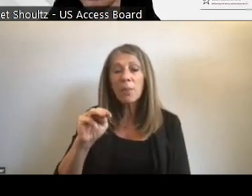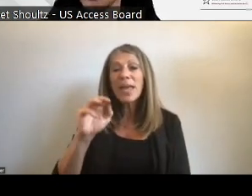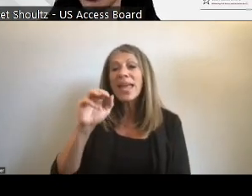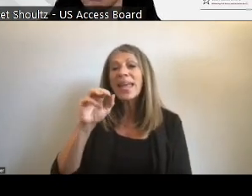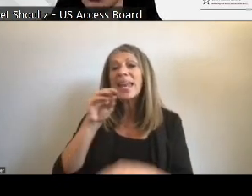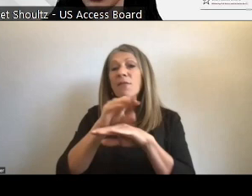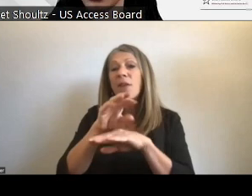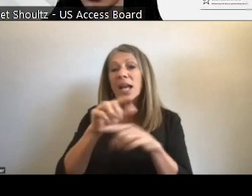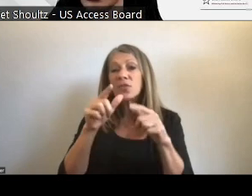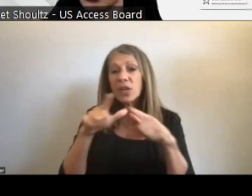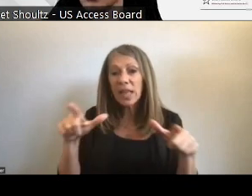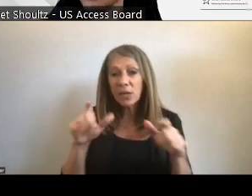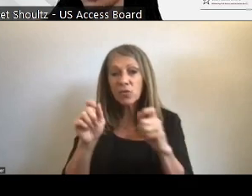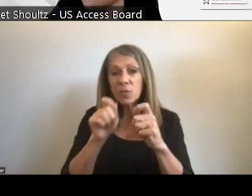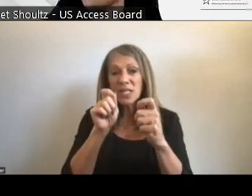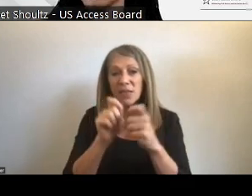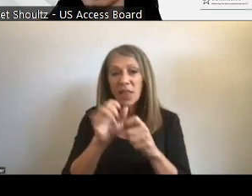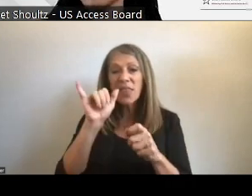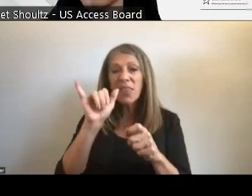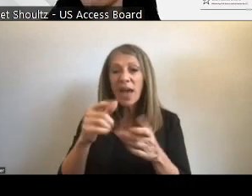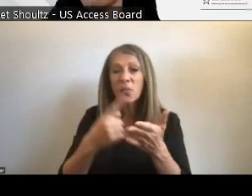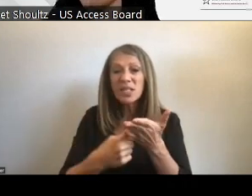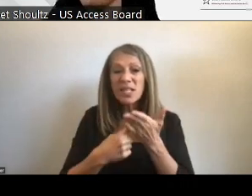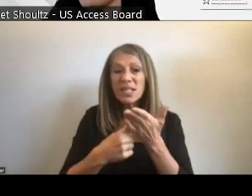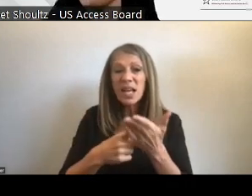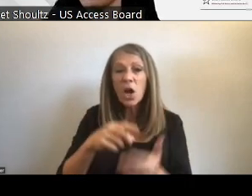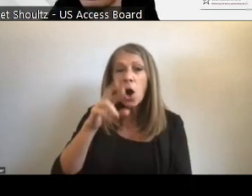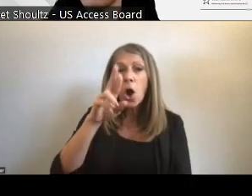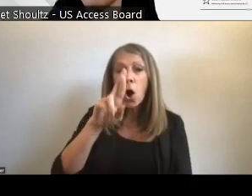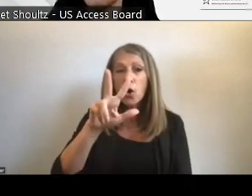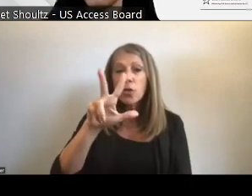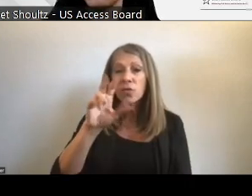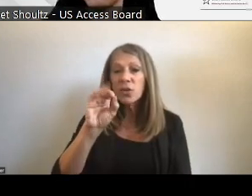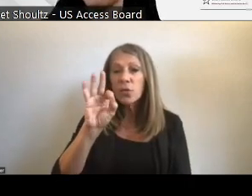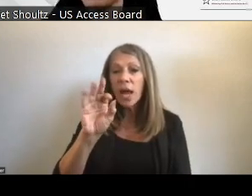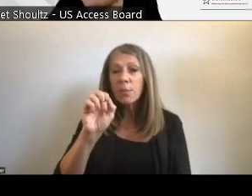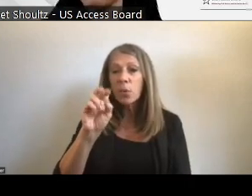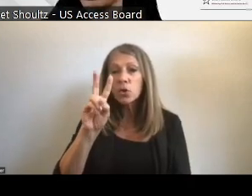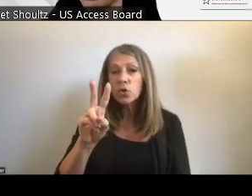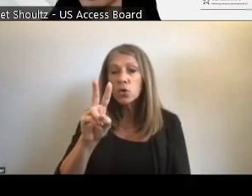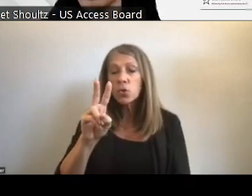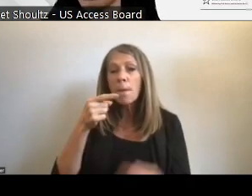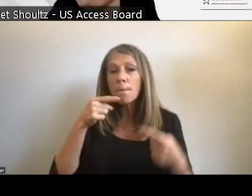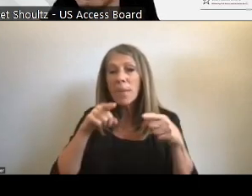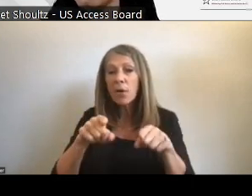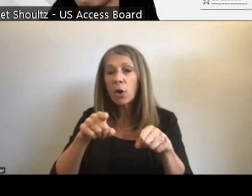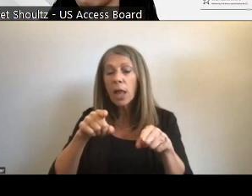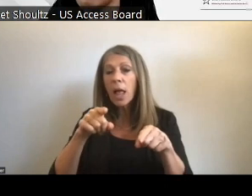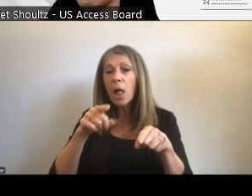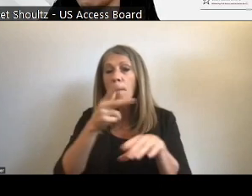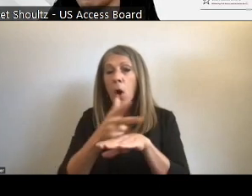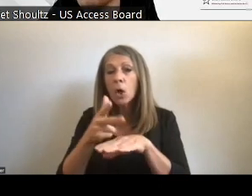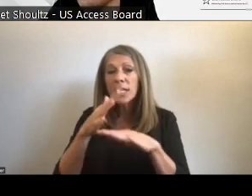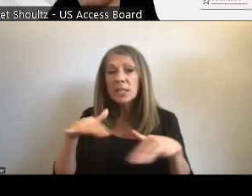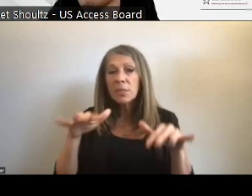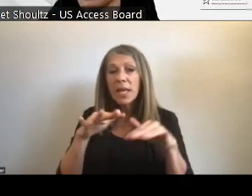language specifically, and that was discussed at R309.2 Parallel Parking Spaces. In the NPRM